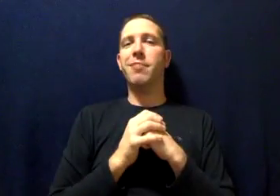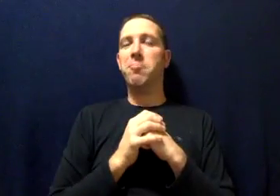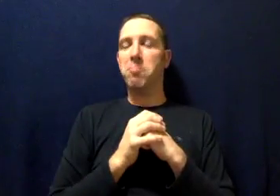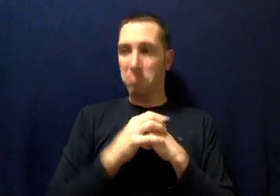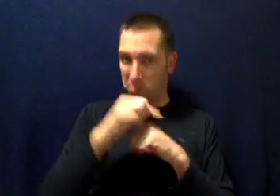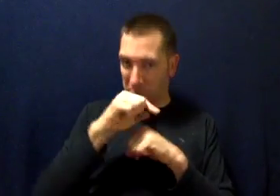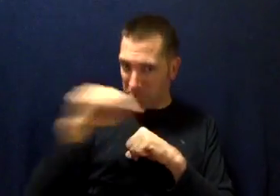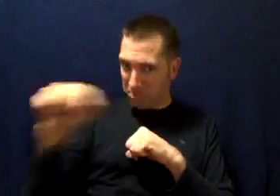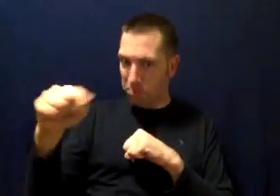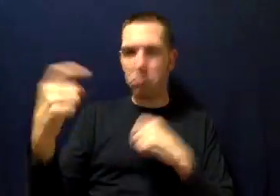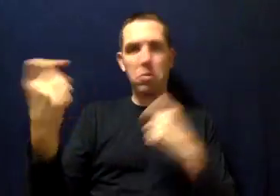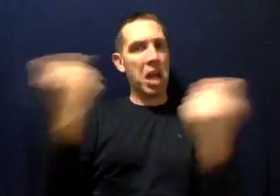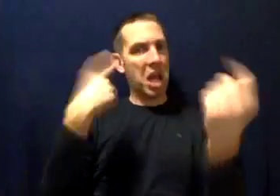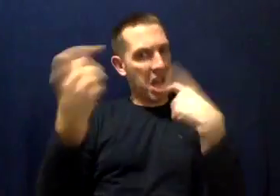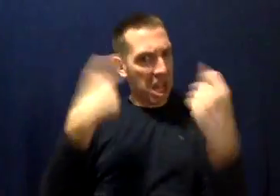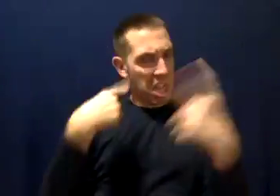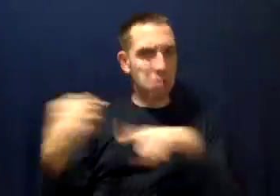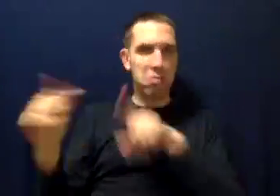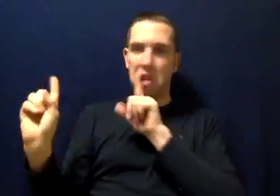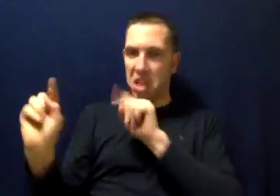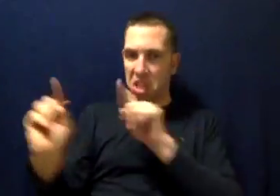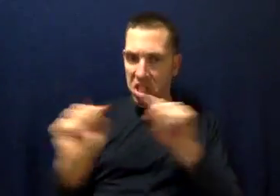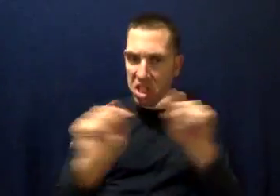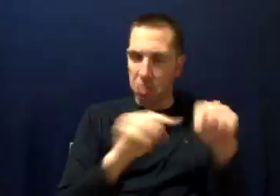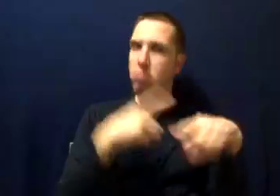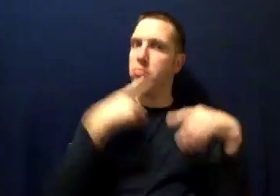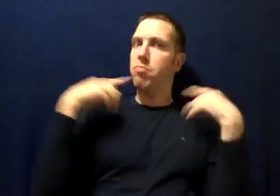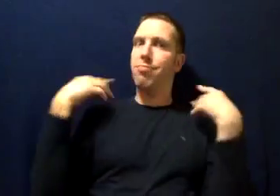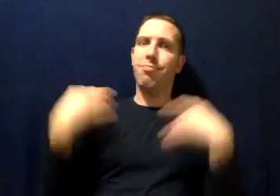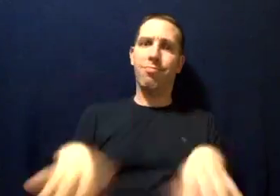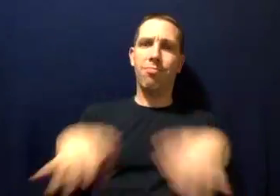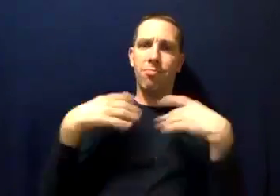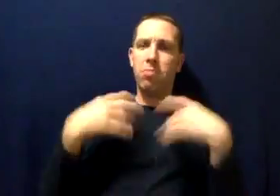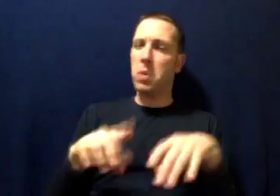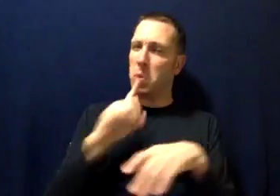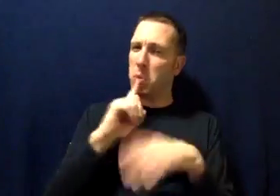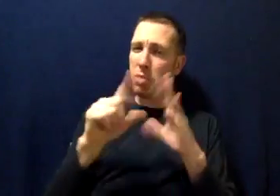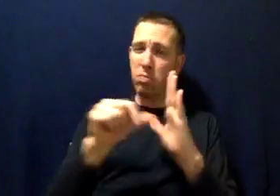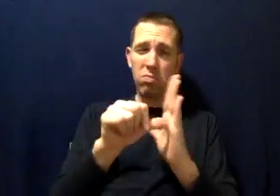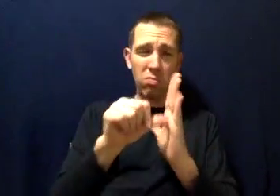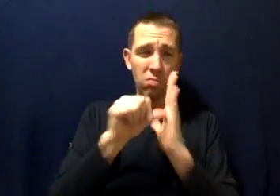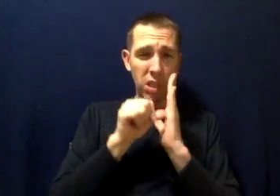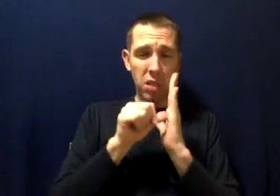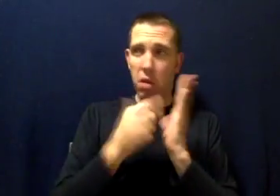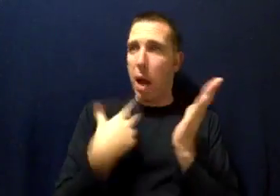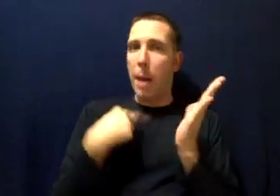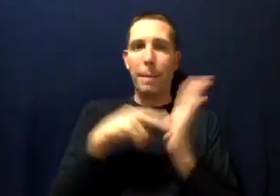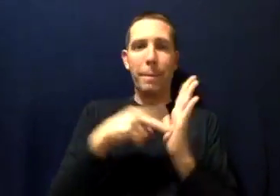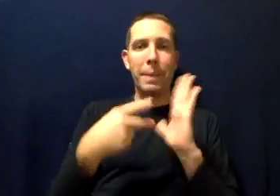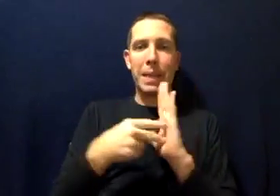The panel followed a Q&A format. It was incredible...so impressive!